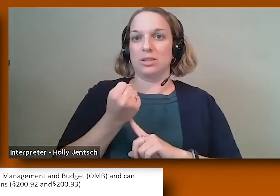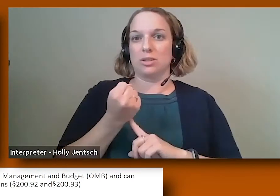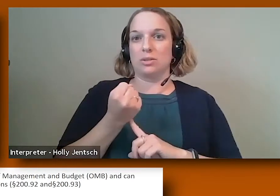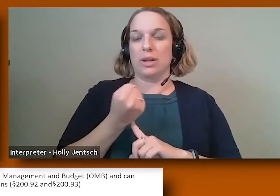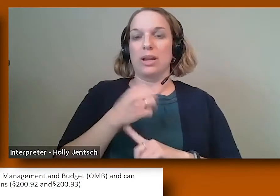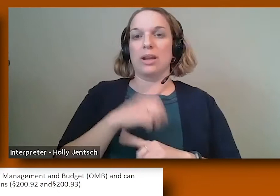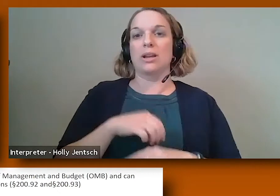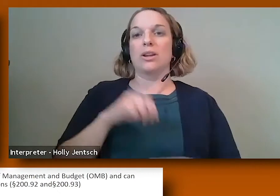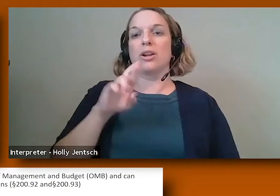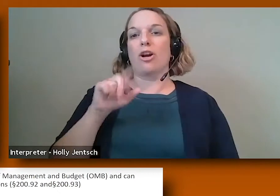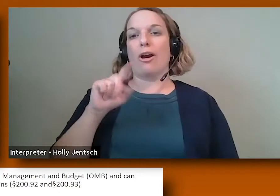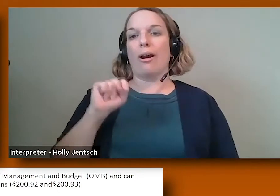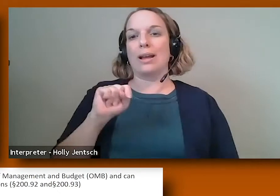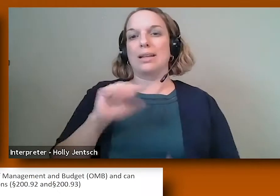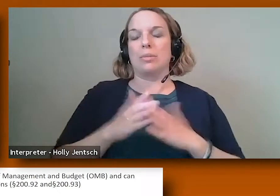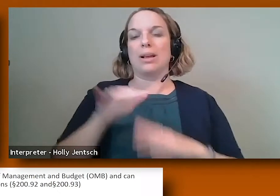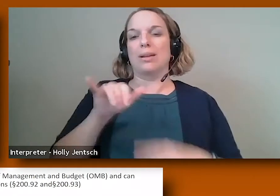to the subrecipient in this case.